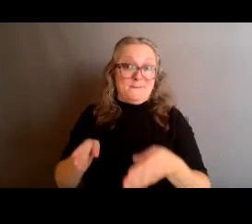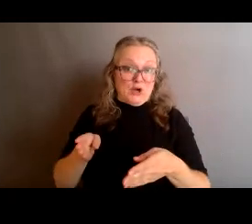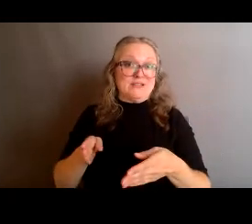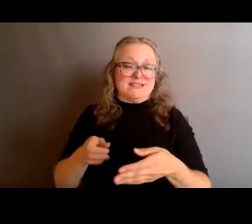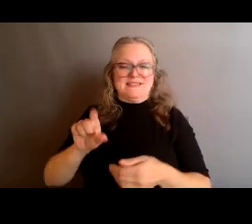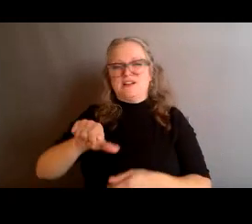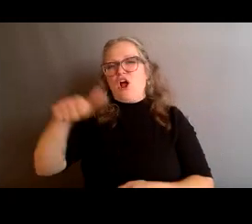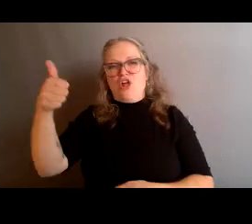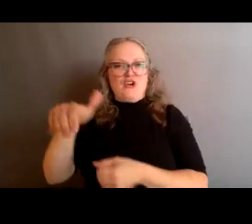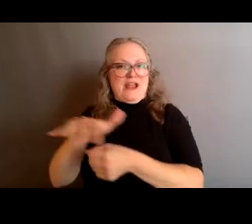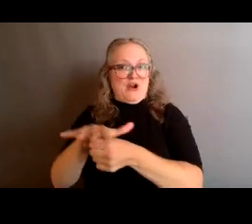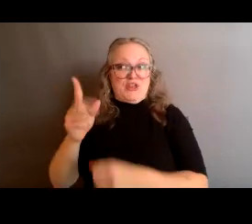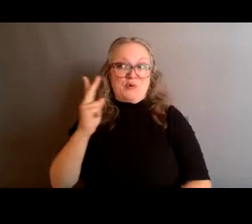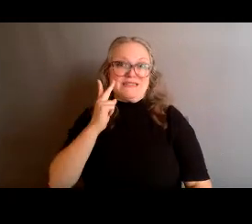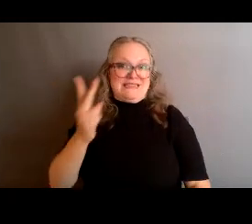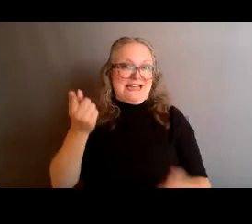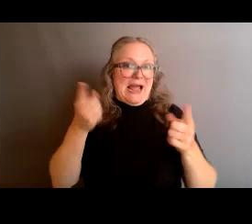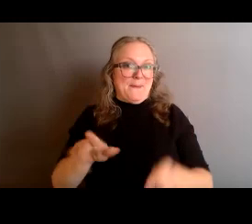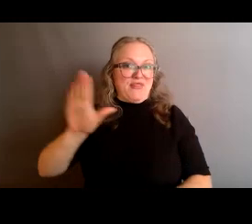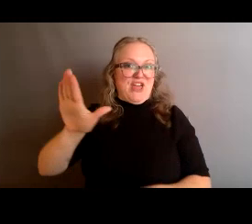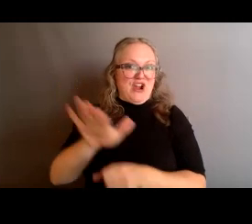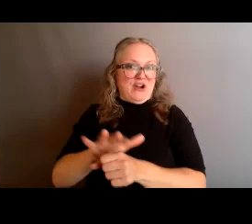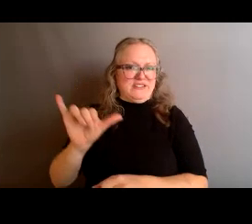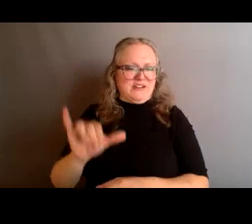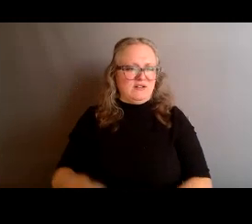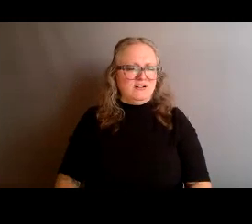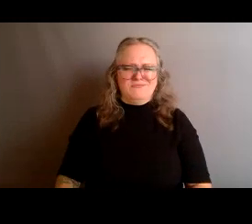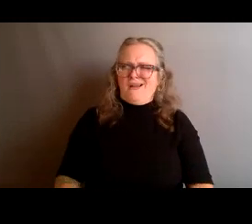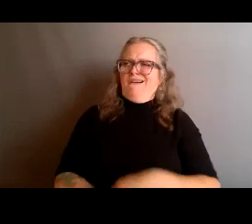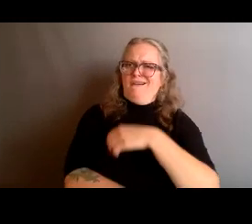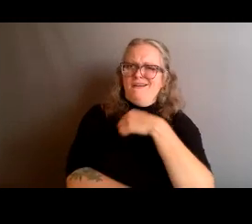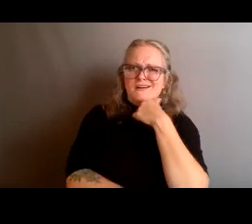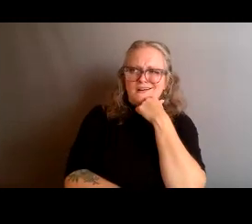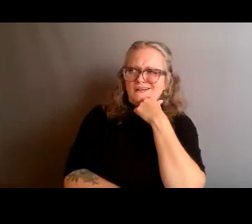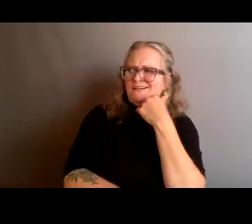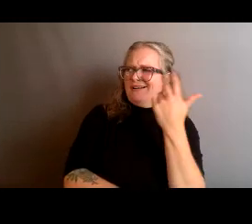and they're seeing it too, so I don't know if it's a new recommendation. I don't know